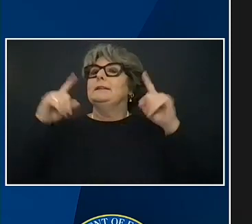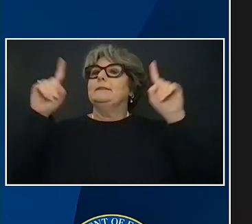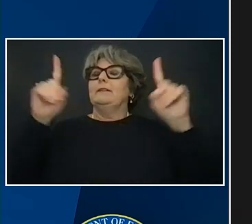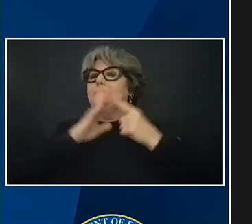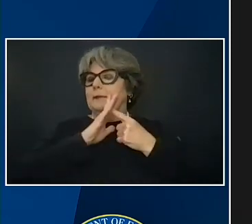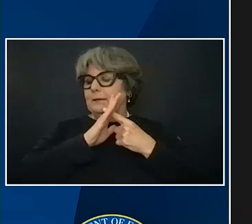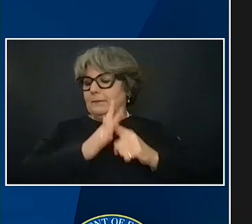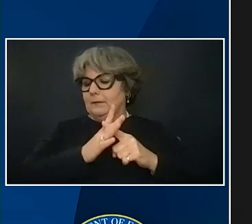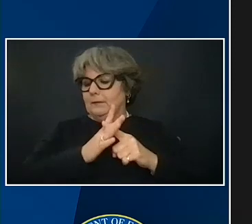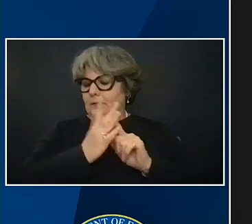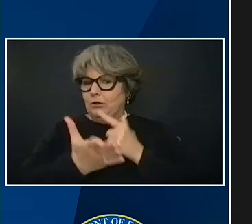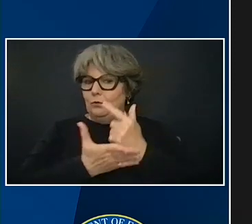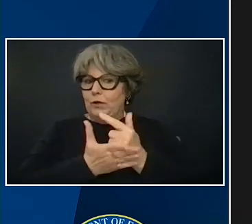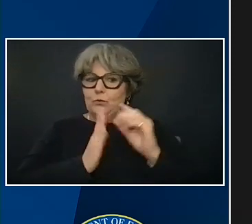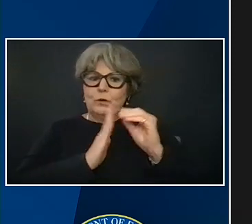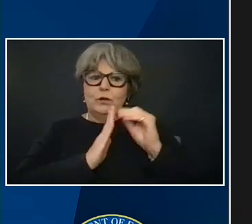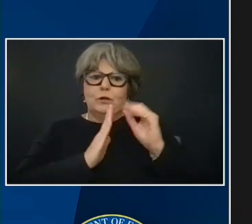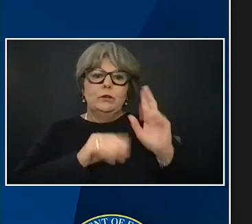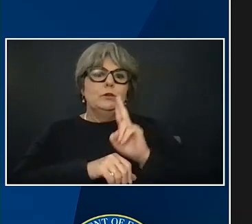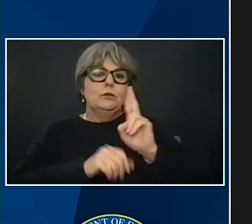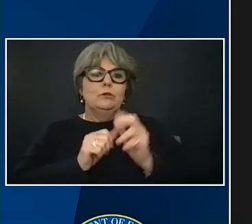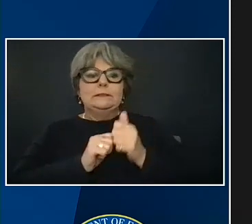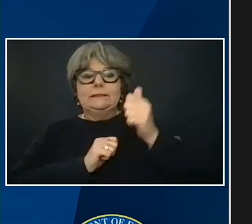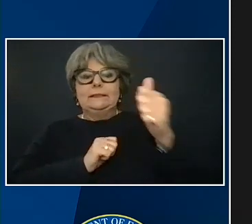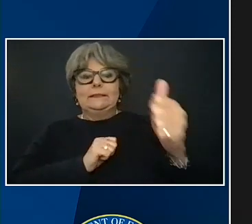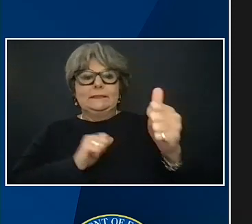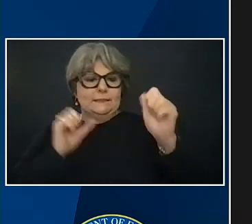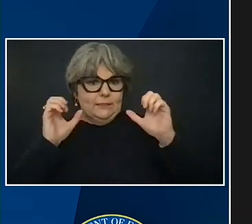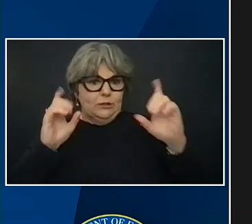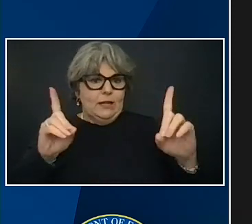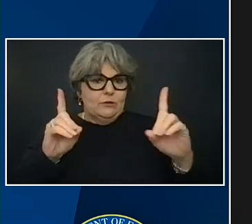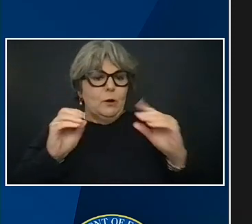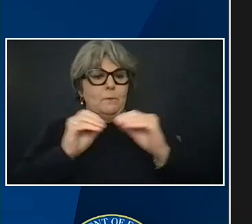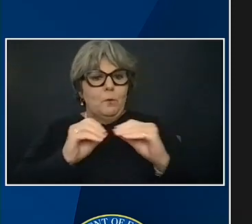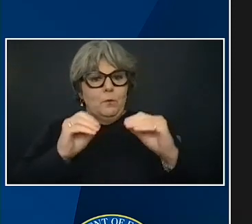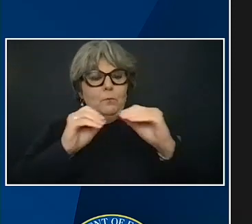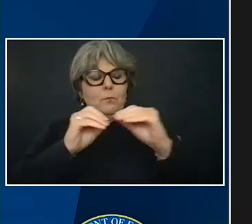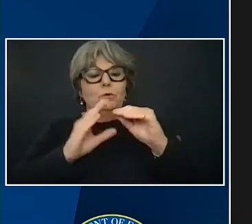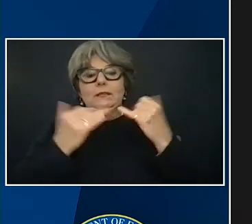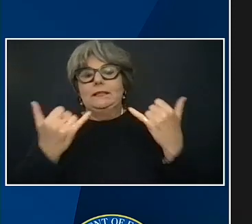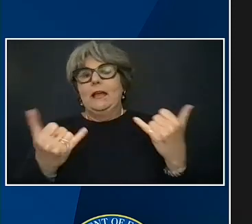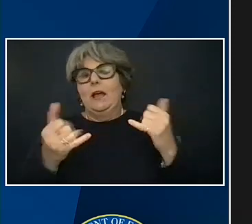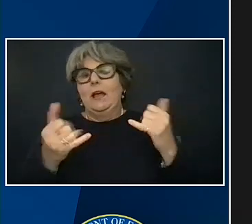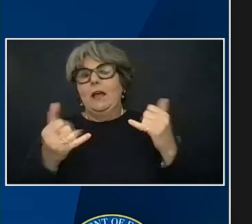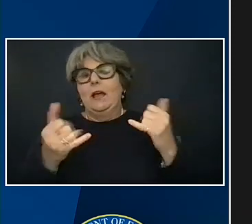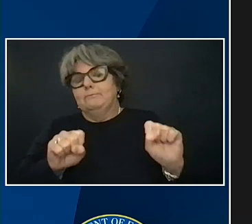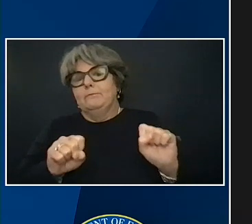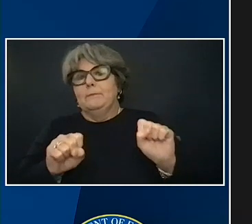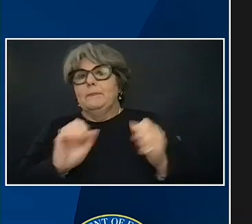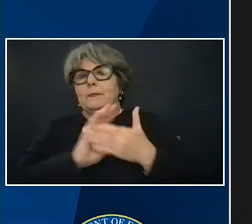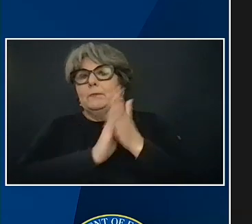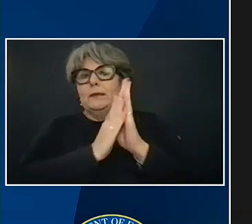students using distance education. More students currently have the ability to get licensed and learn due to the